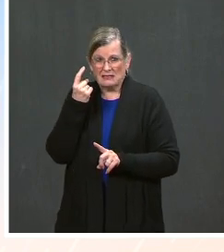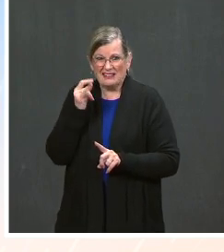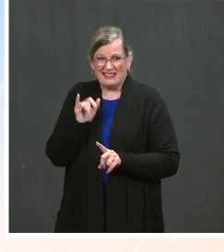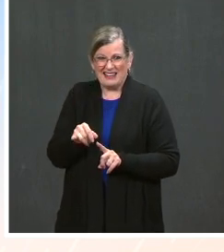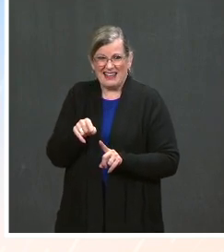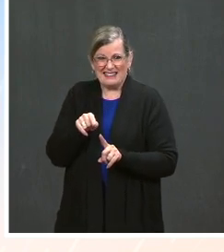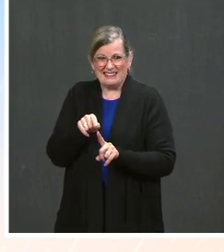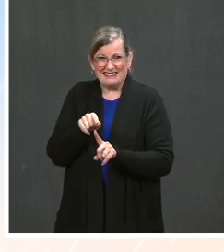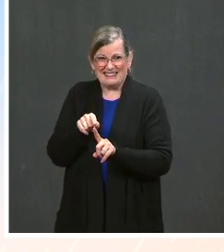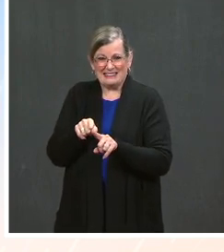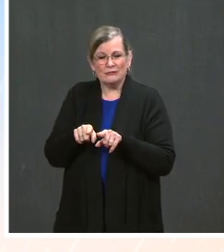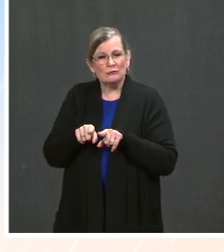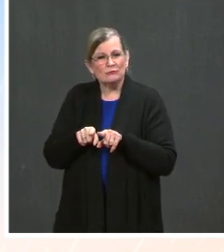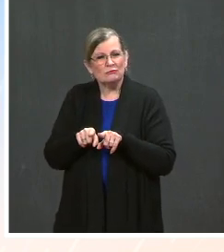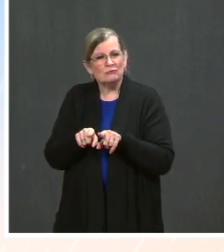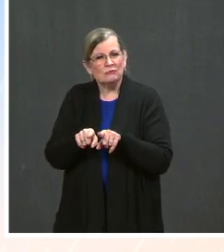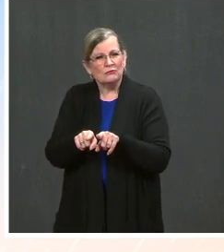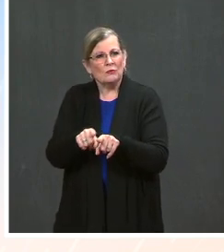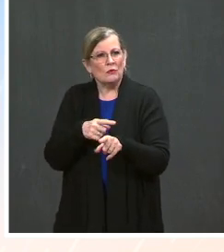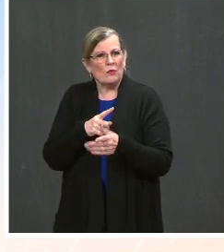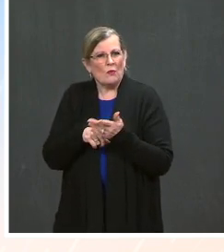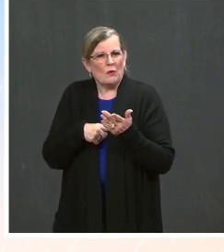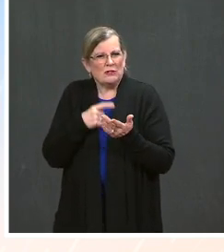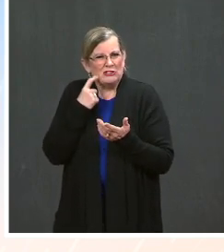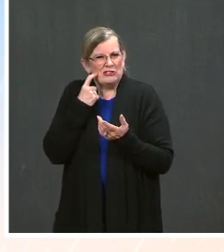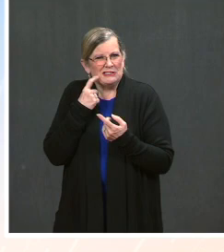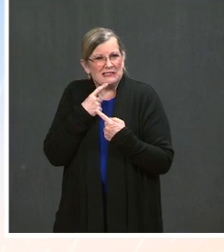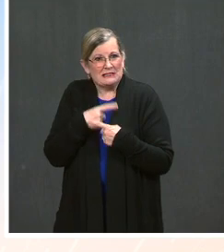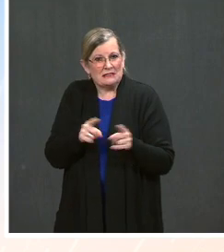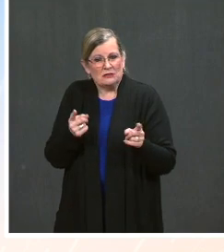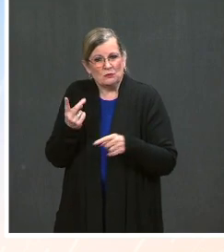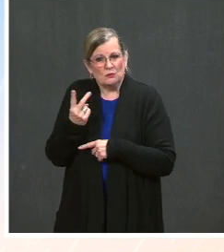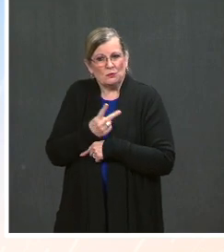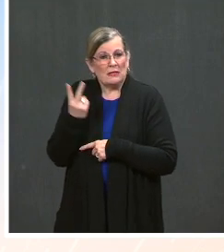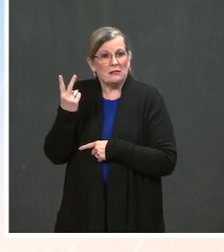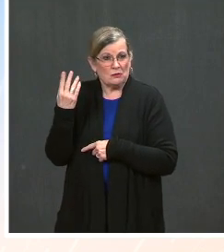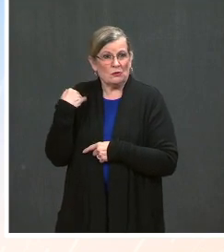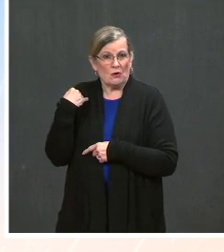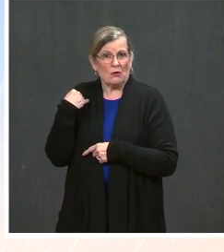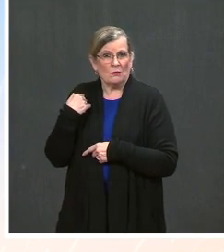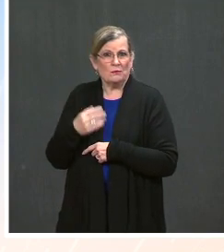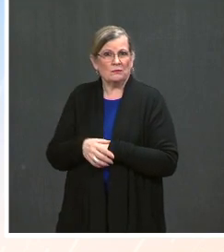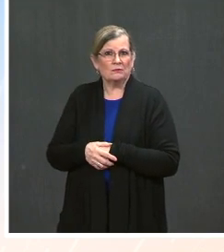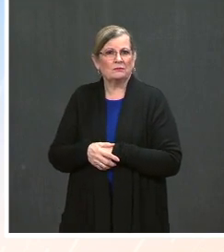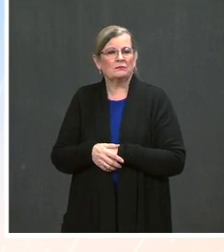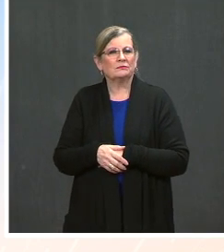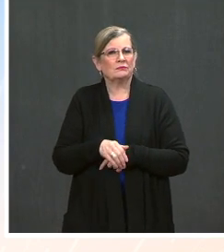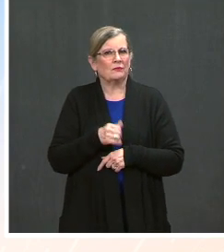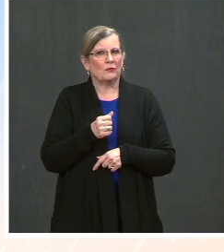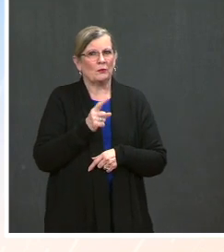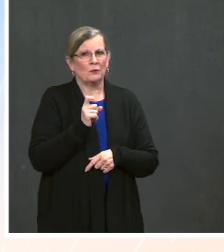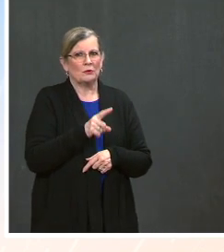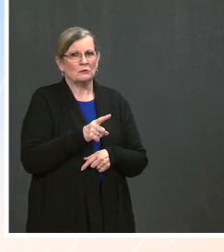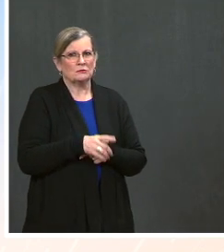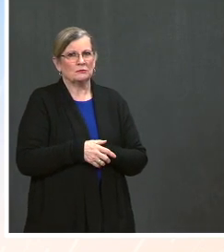We just announced it two days ago, so -- The Press: Just real quick, on another foreign policy one. So in Geneva -- I'm sorry, in Vienna,